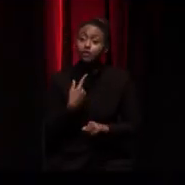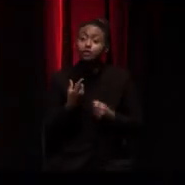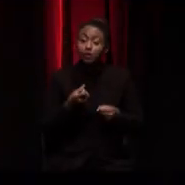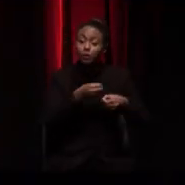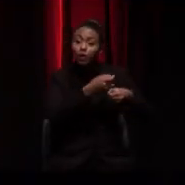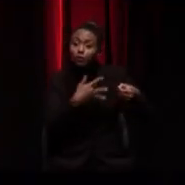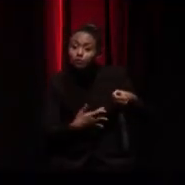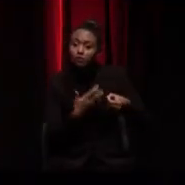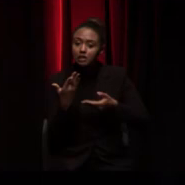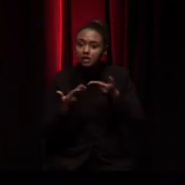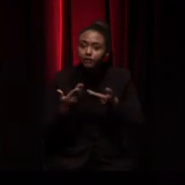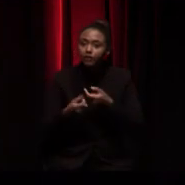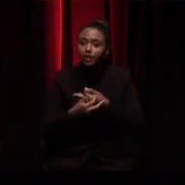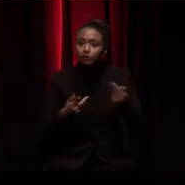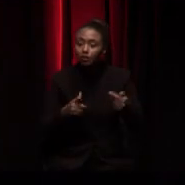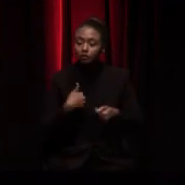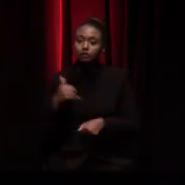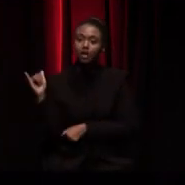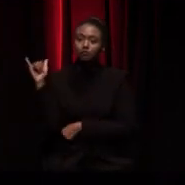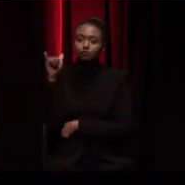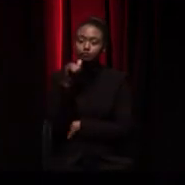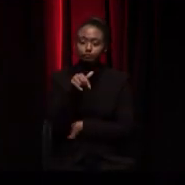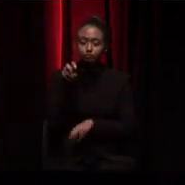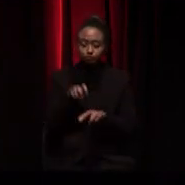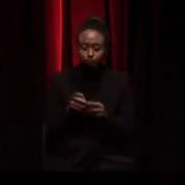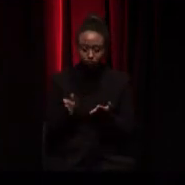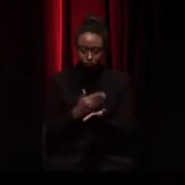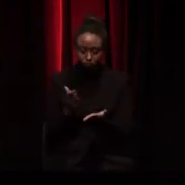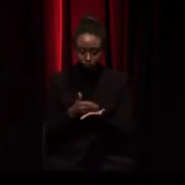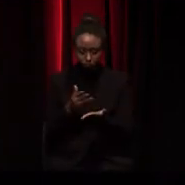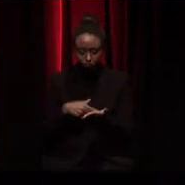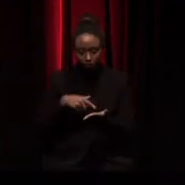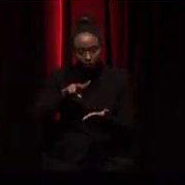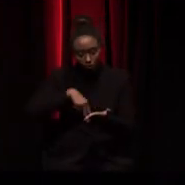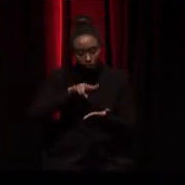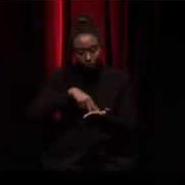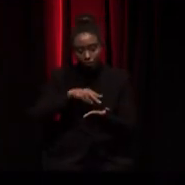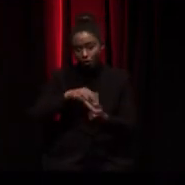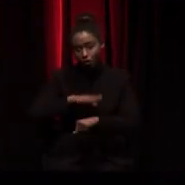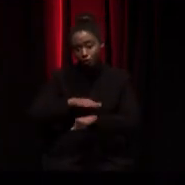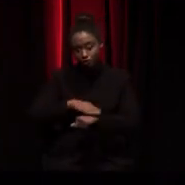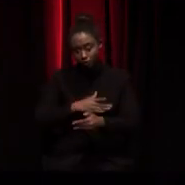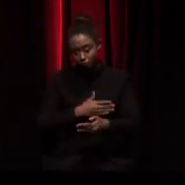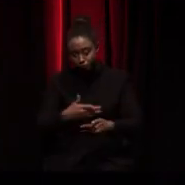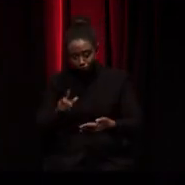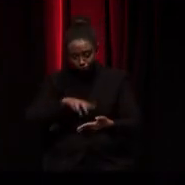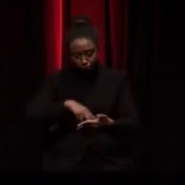while passengers spend their time inside the plane. So, I think that